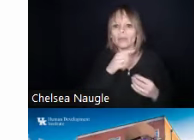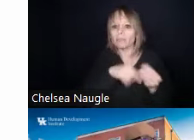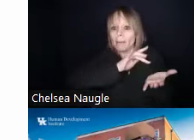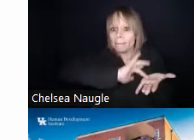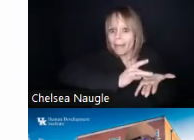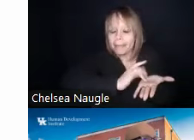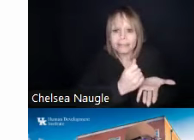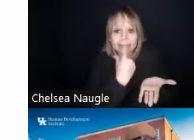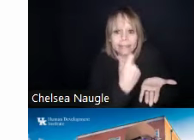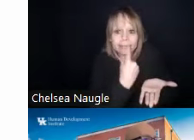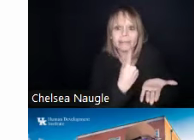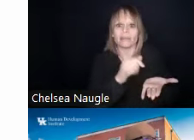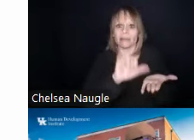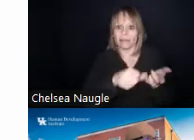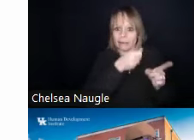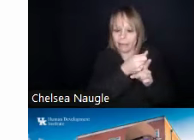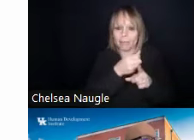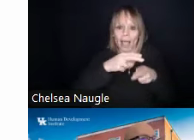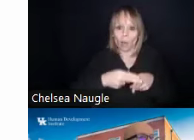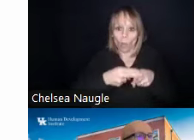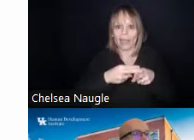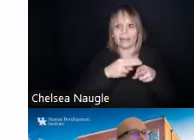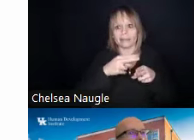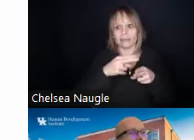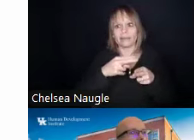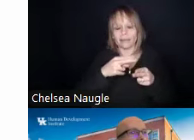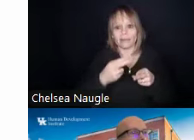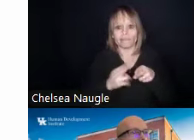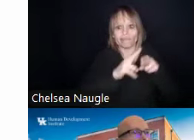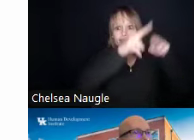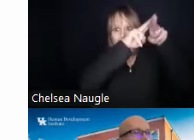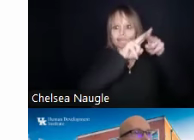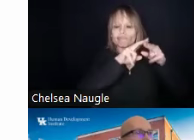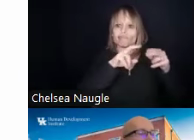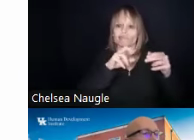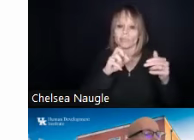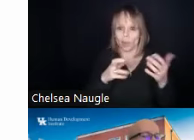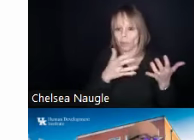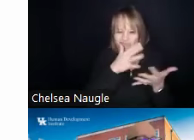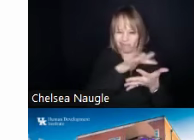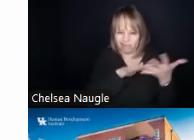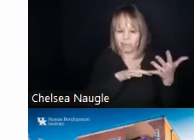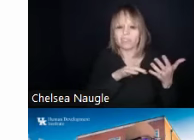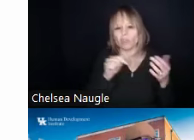weight gaining or weight inducing uh and so there is control for those kinds of things but I won't go deeply into those